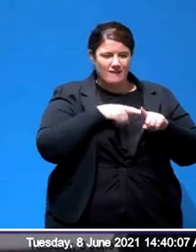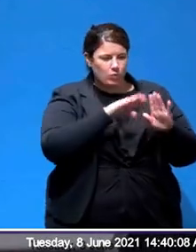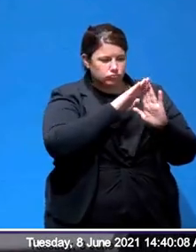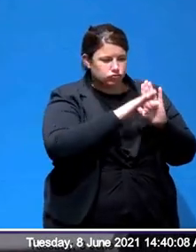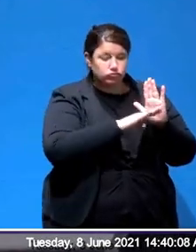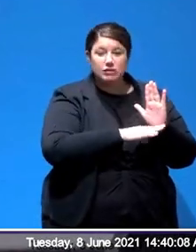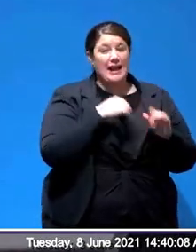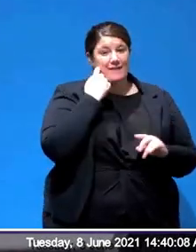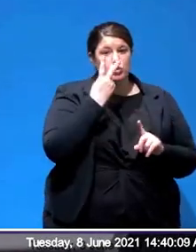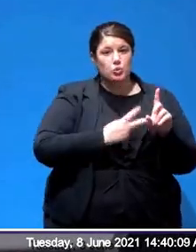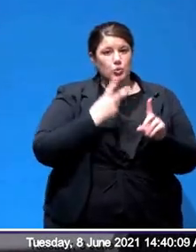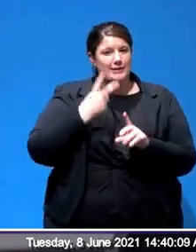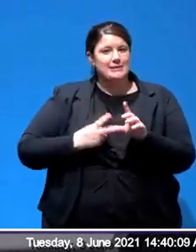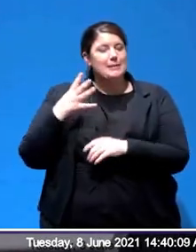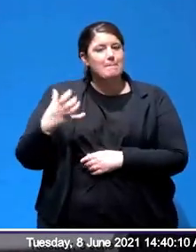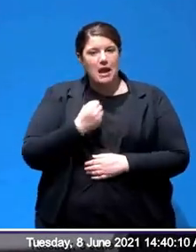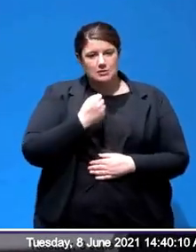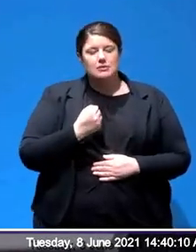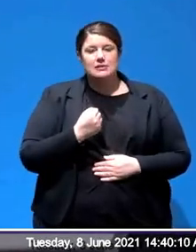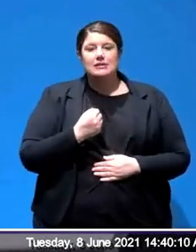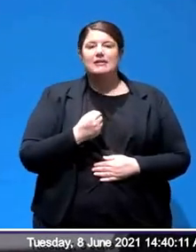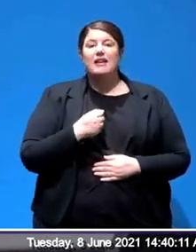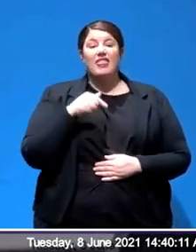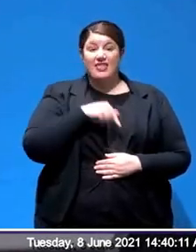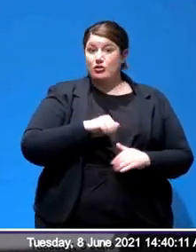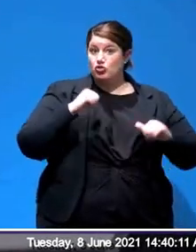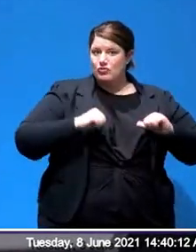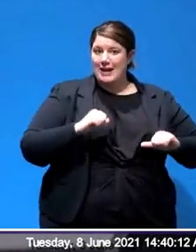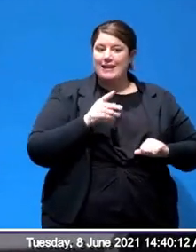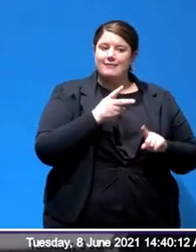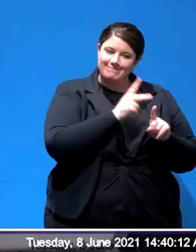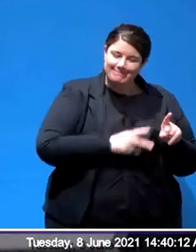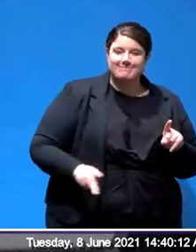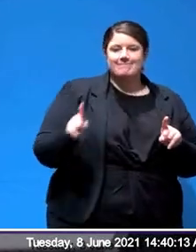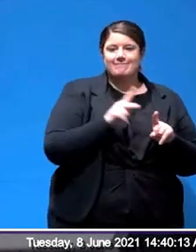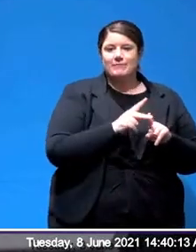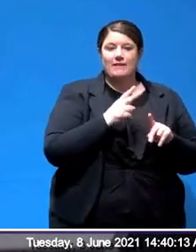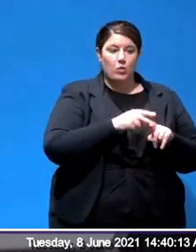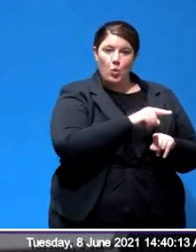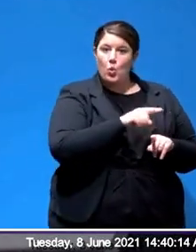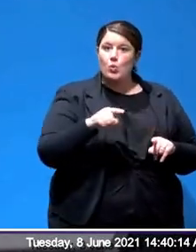This was given as a prompt reminder for staff of their responsibilities and